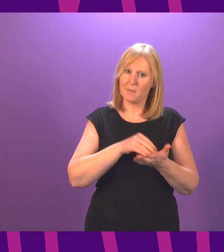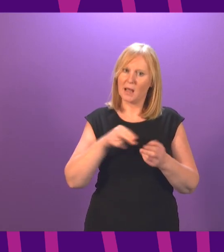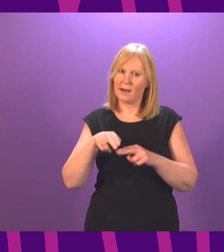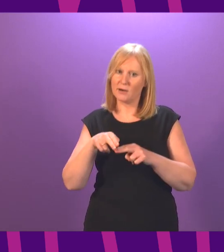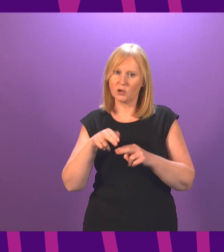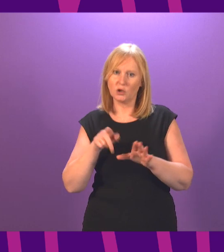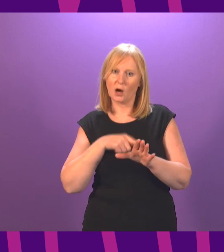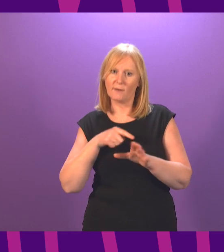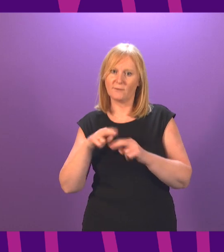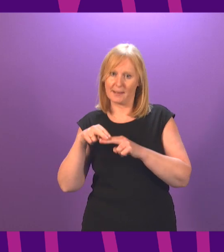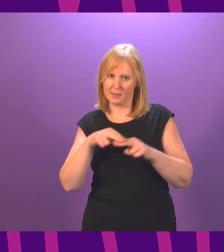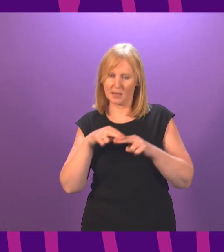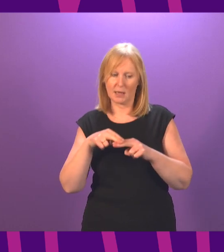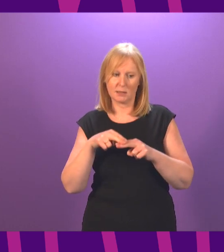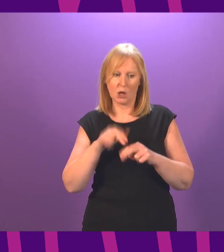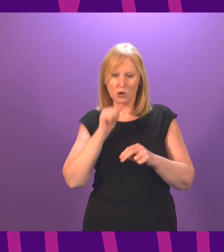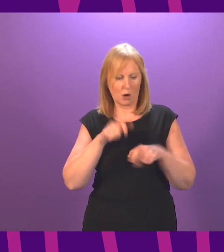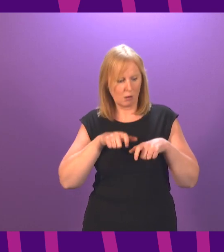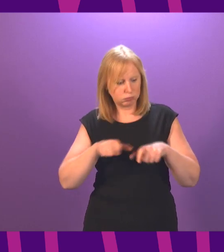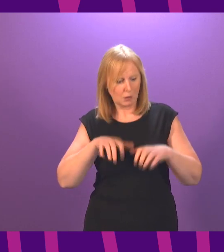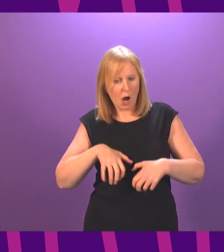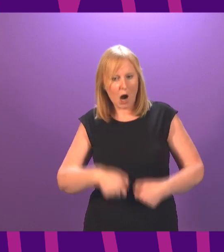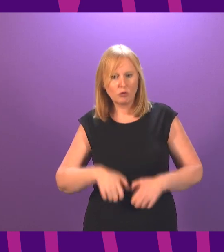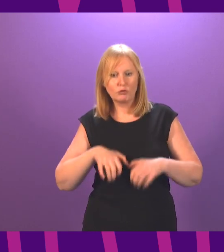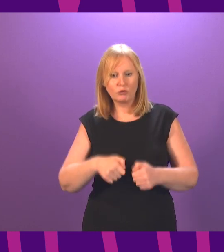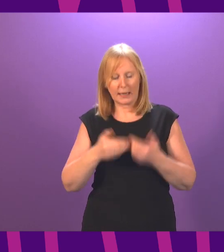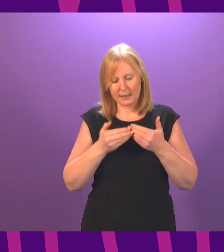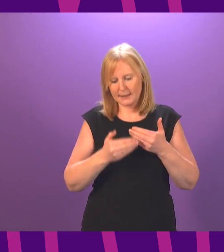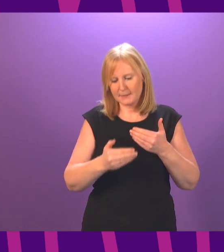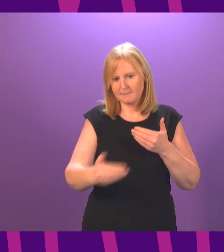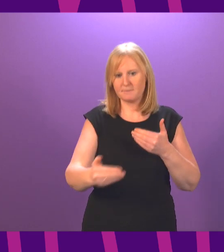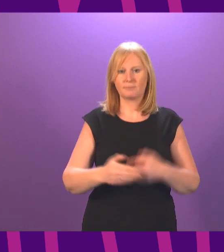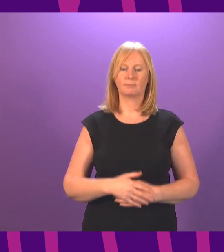are not left facing additional hunger or price gouging in the days and weeks ahead?